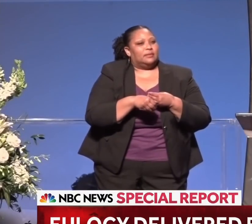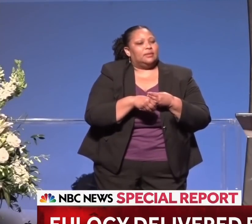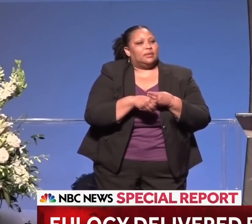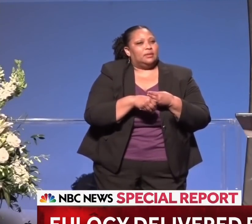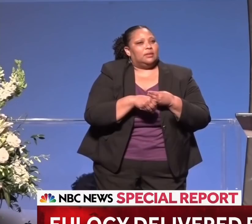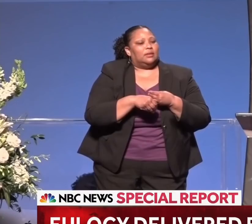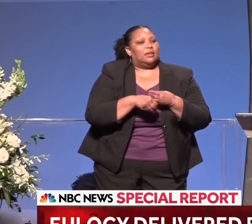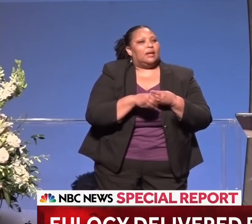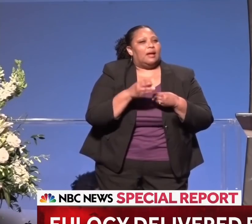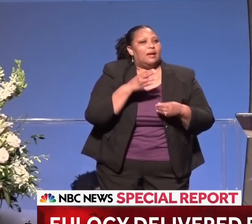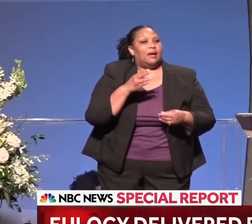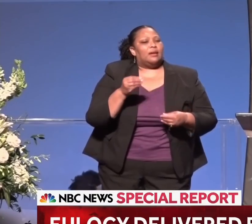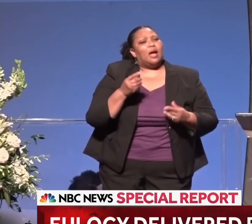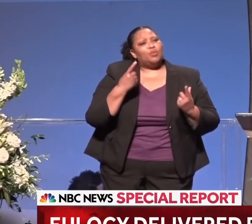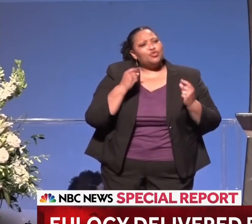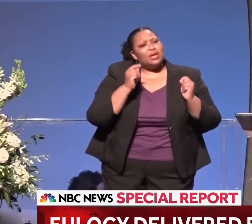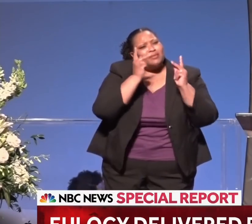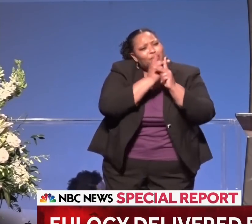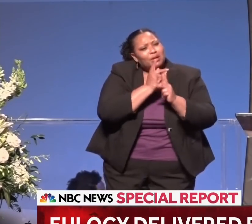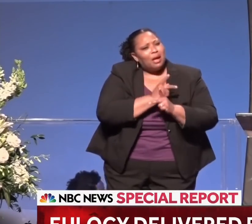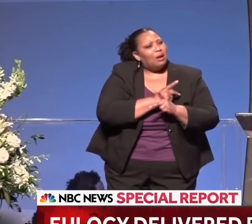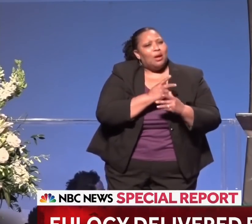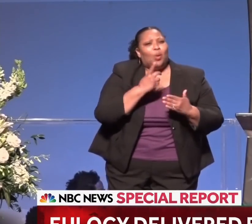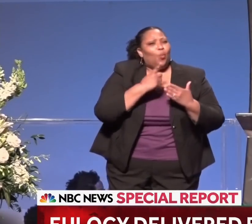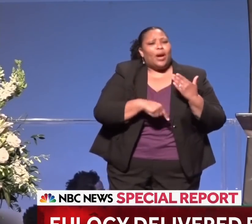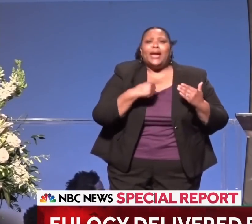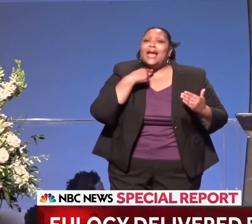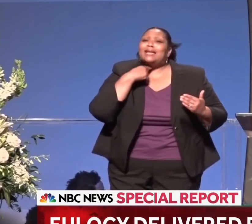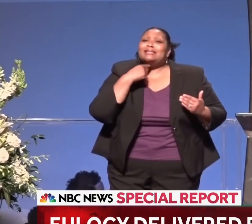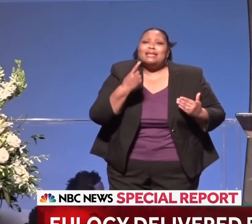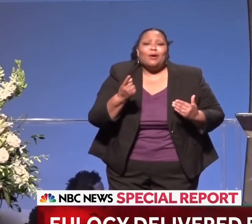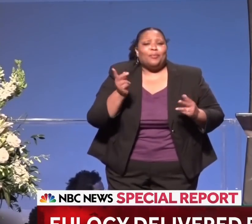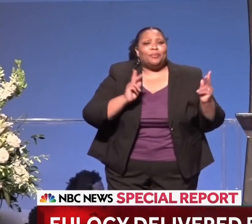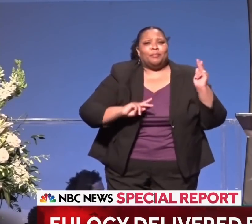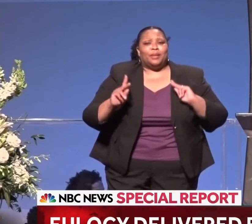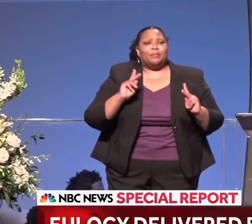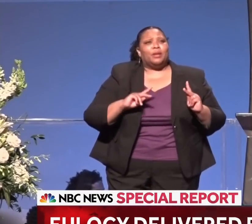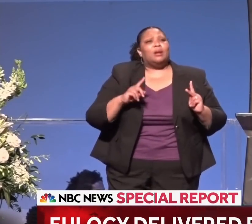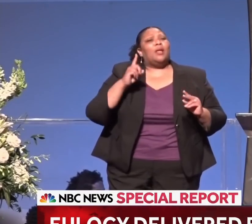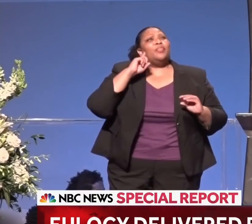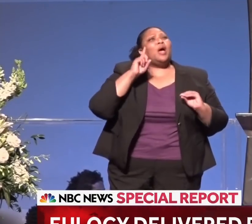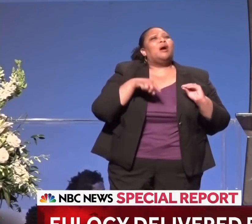AND JIMMY -- I WENT IN MY